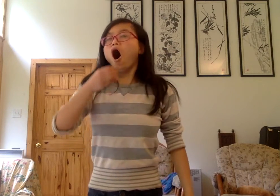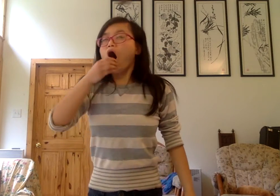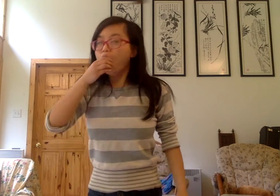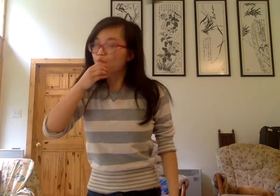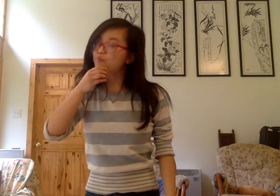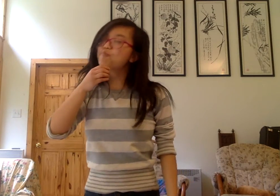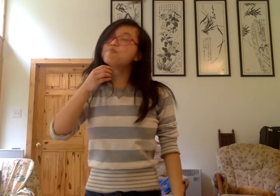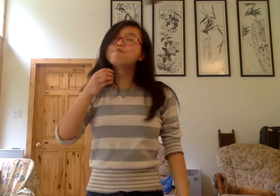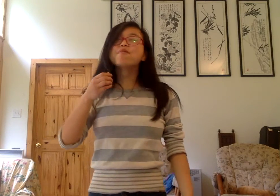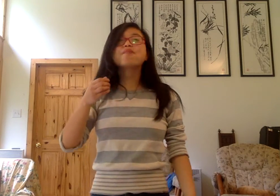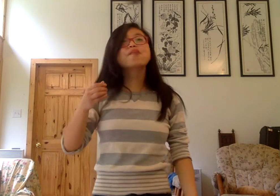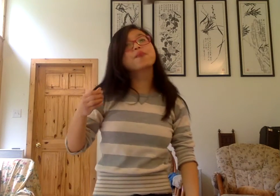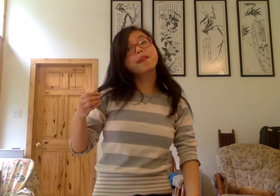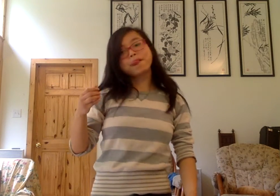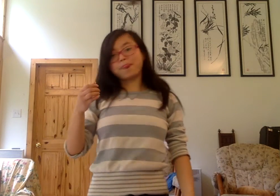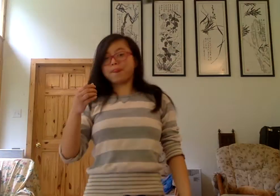I am eating an ice cream that is so very delicious and perfect.